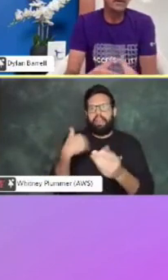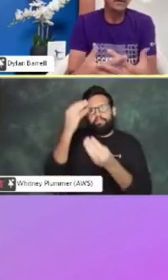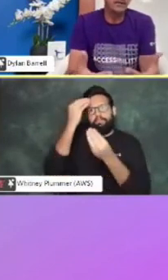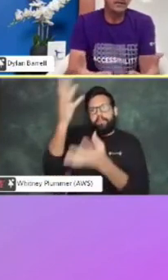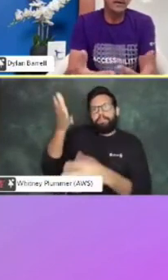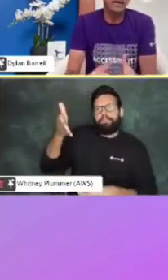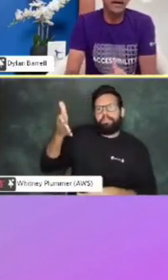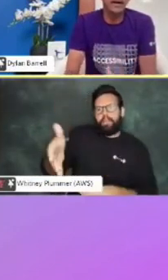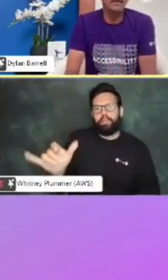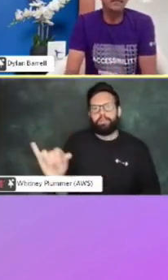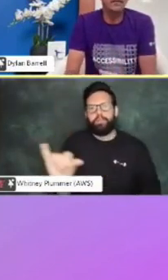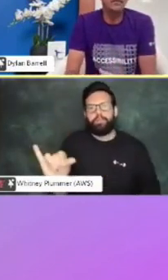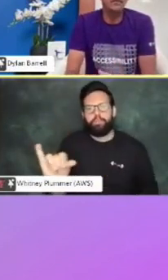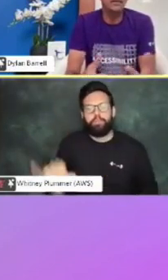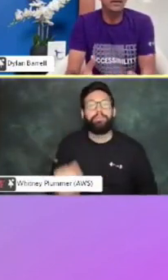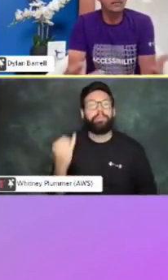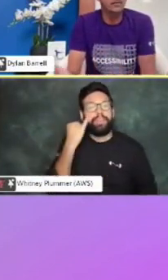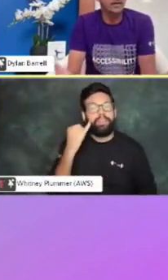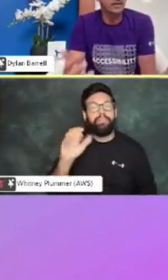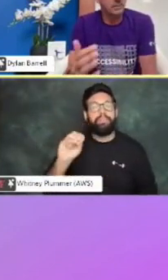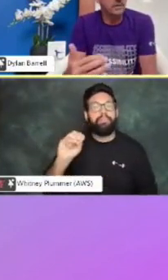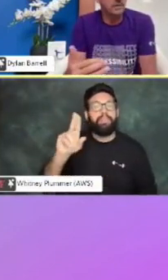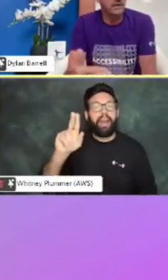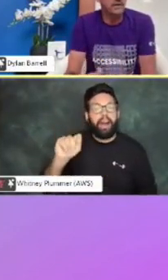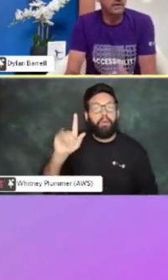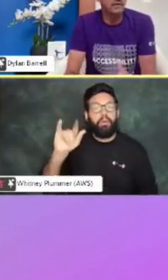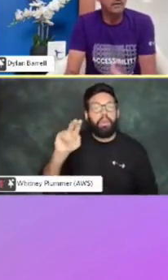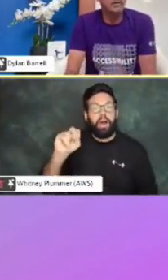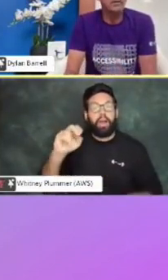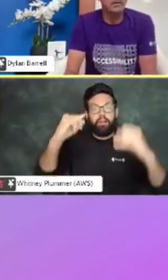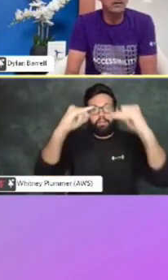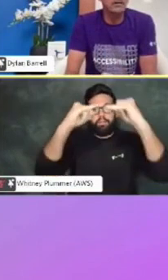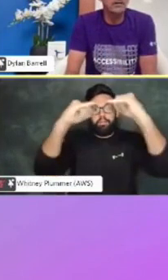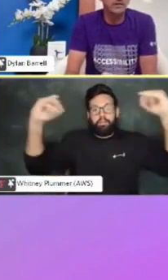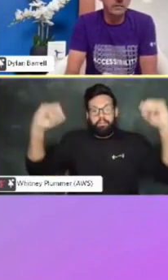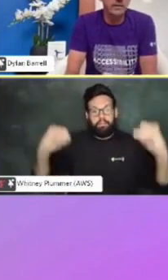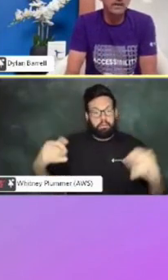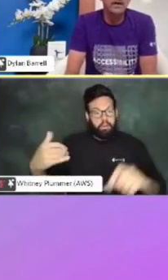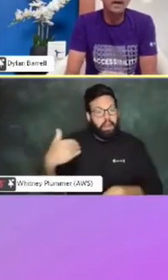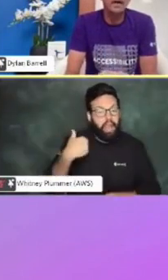is it there, first all, and second all, does it pass the contrast ratios that you need?